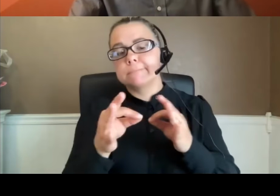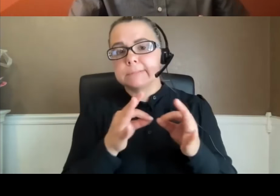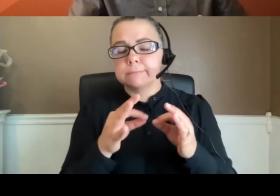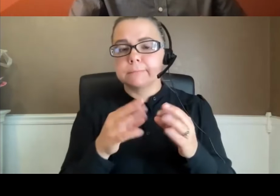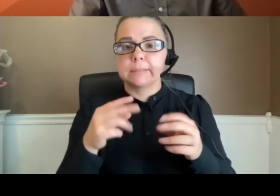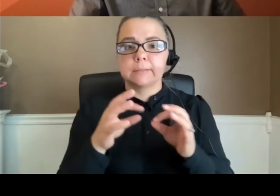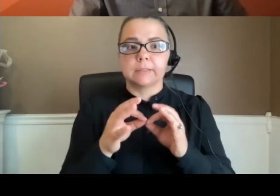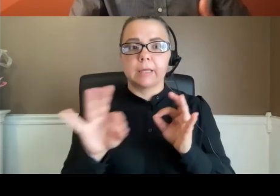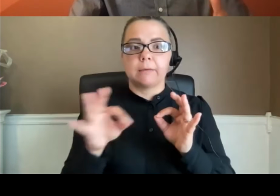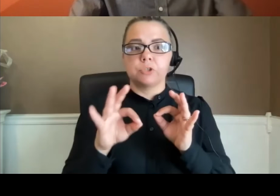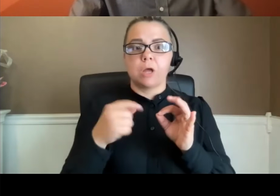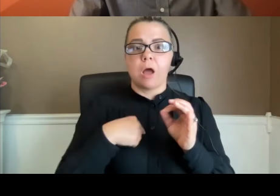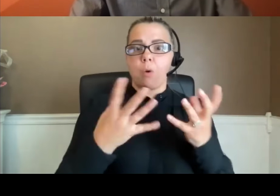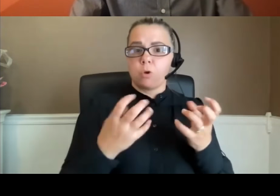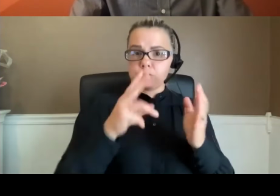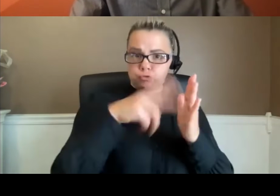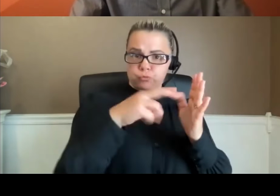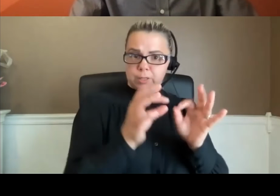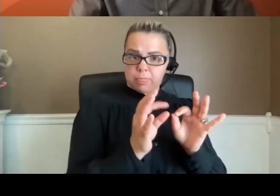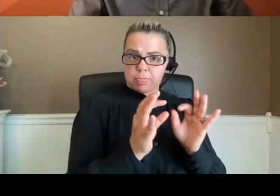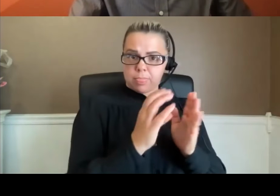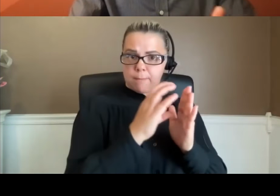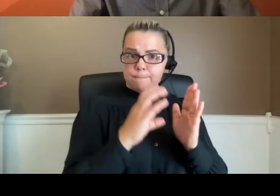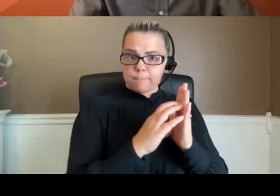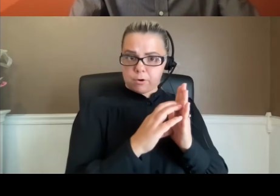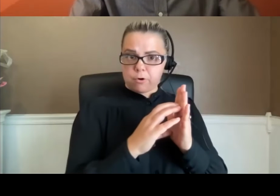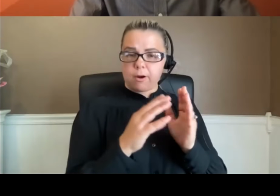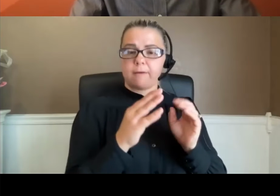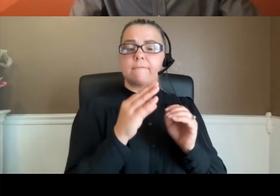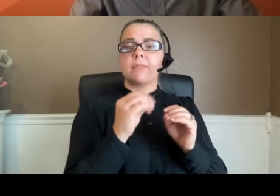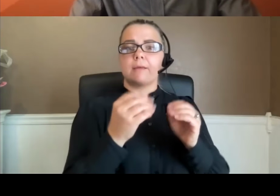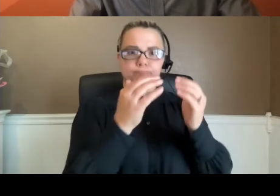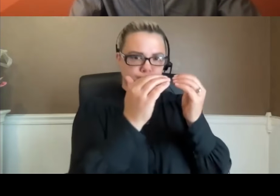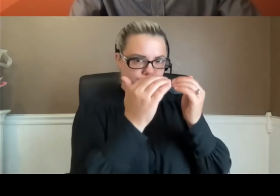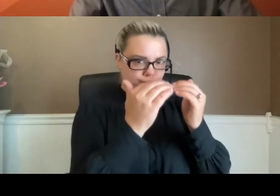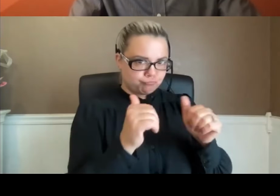to read the paragraph and then I'm going to break down the anatomy, the proposed anatomy,